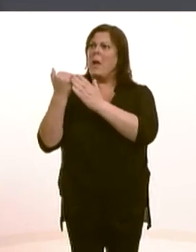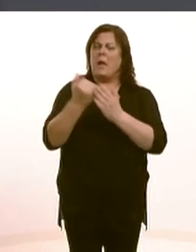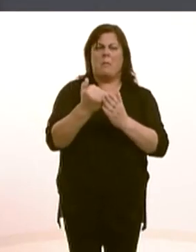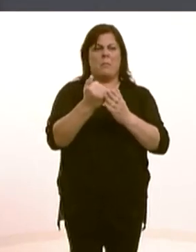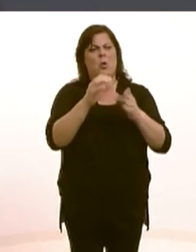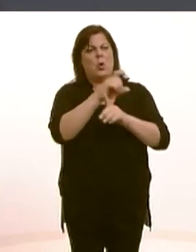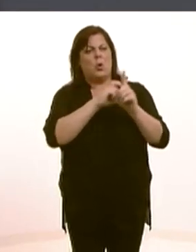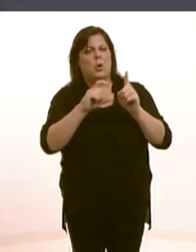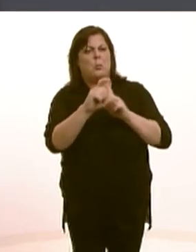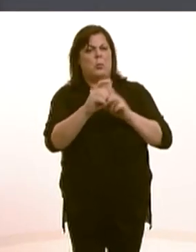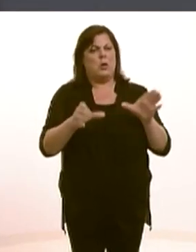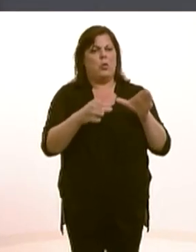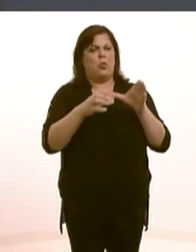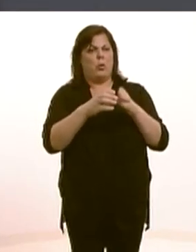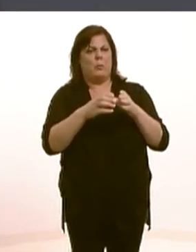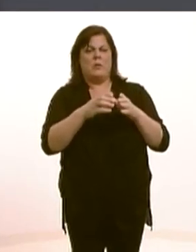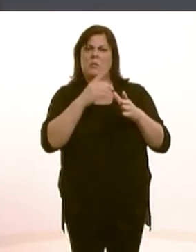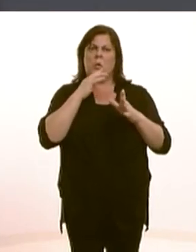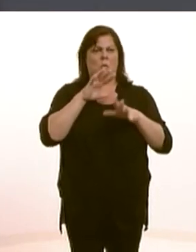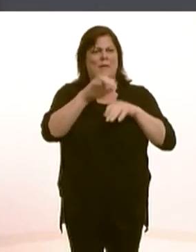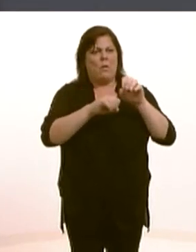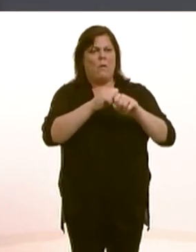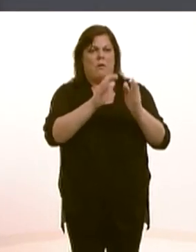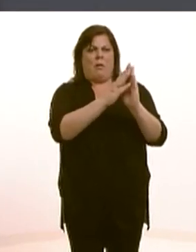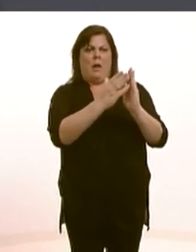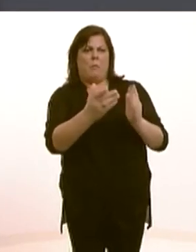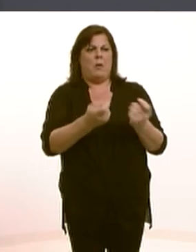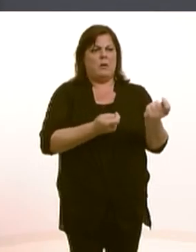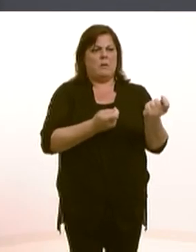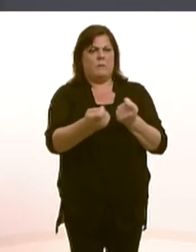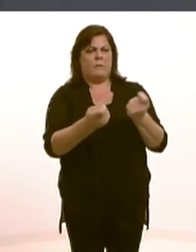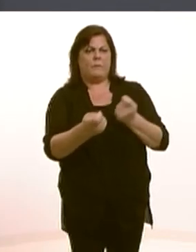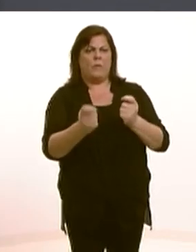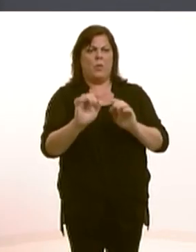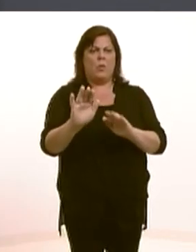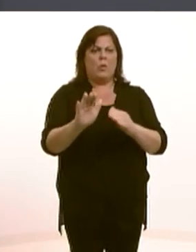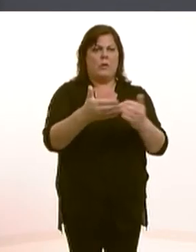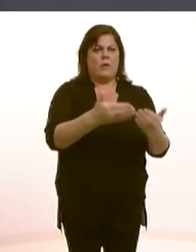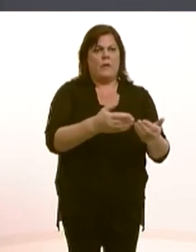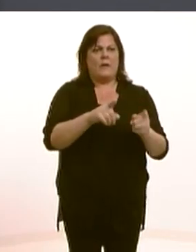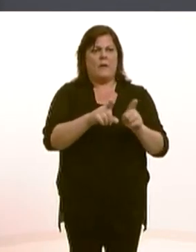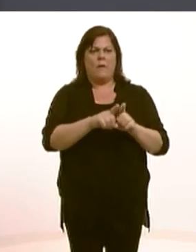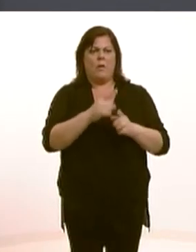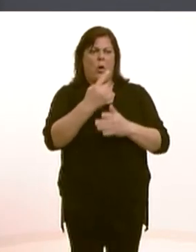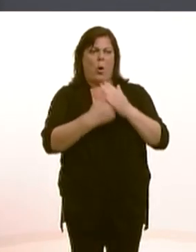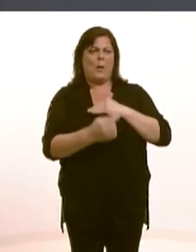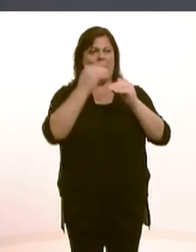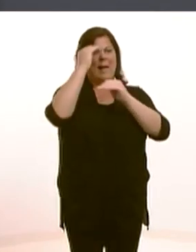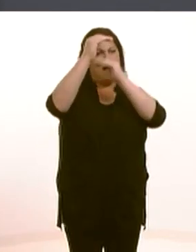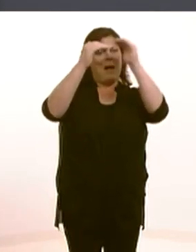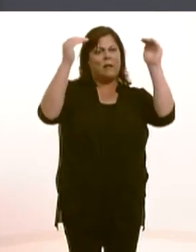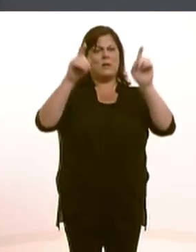take over the libraries to provide a service, particularly, as has been highlighted, the IT elements, for both adults and children, which are vital to those communities?